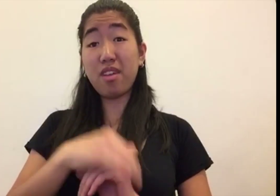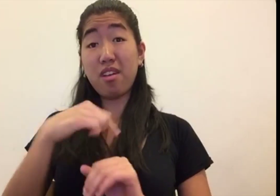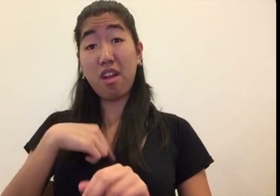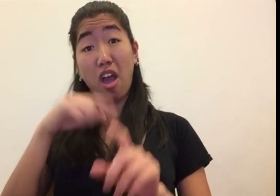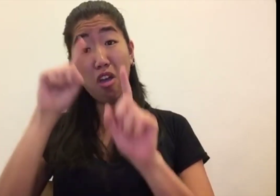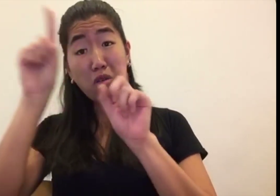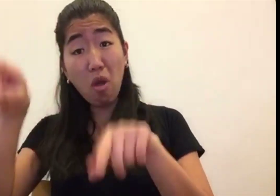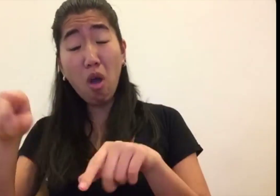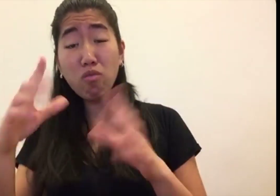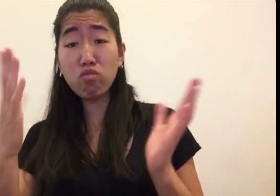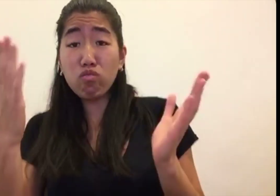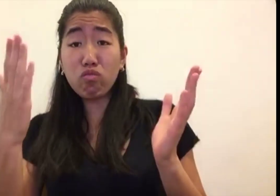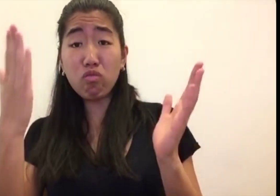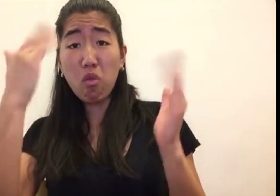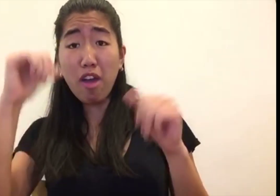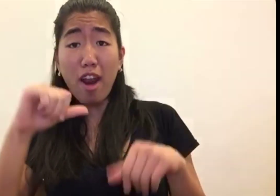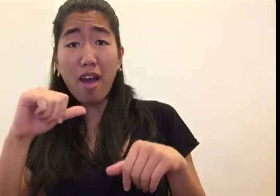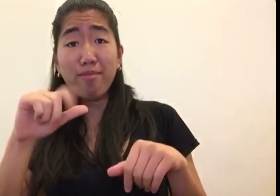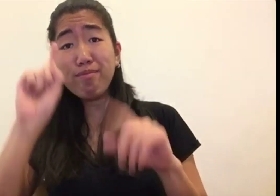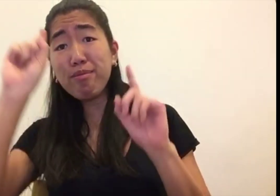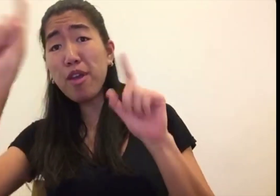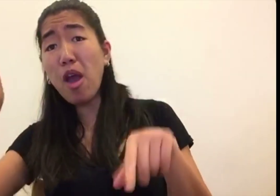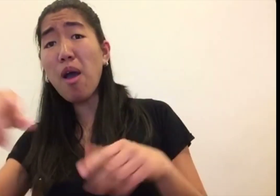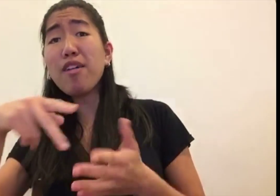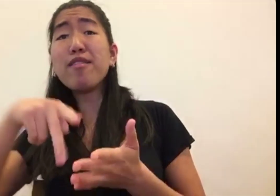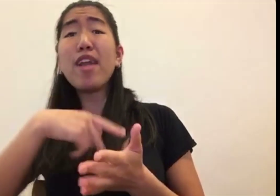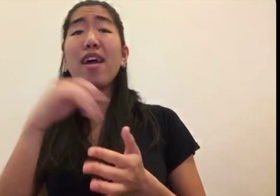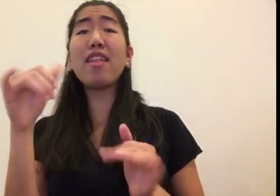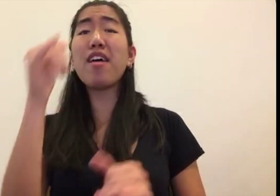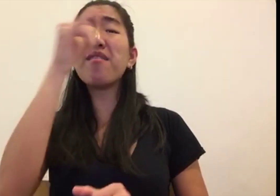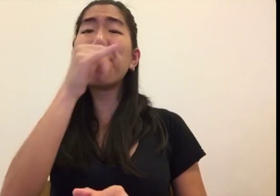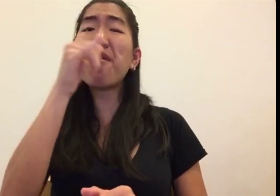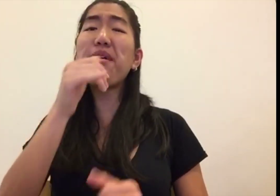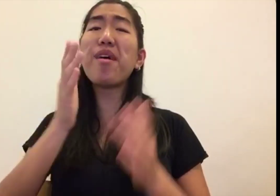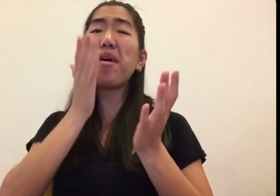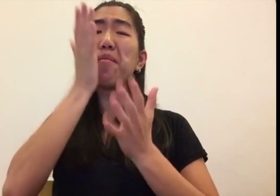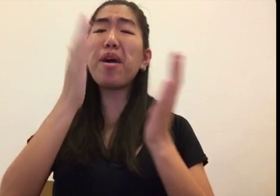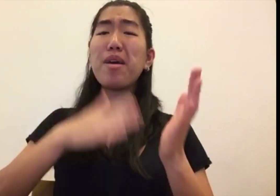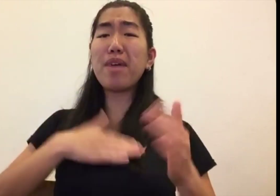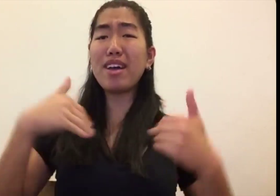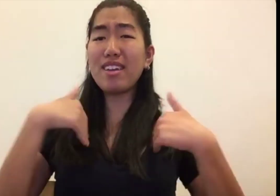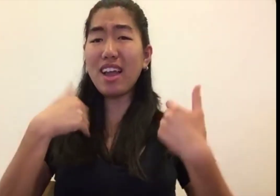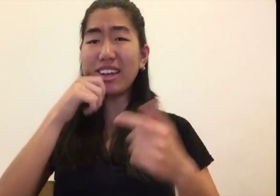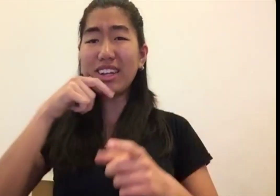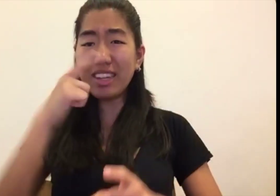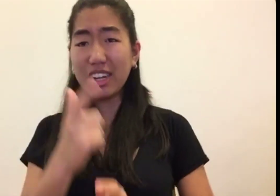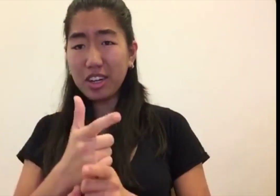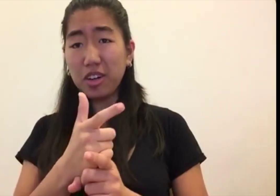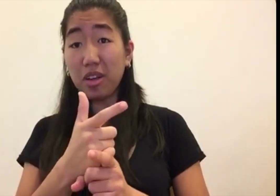I would go, dance like a fool, and embarrass my younger sister.